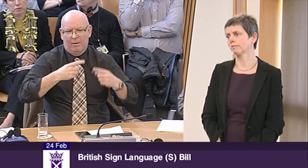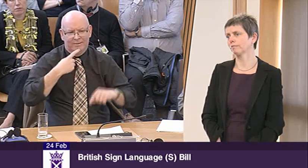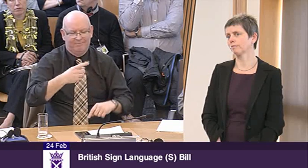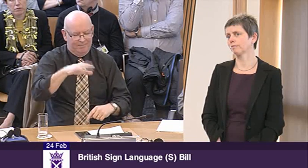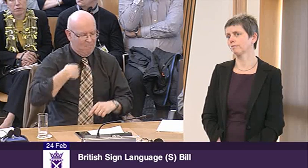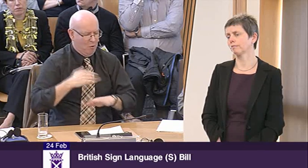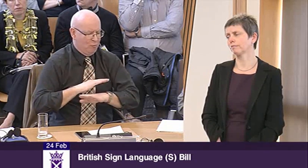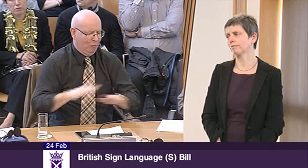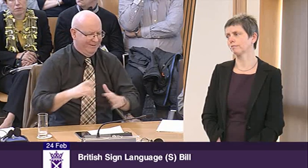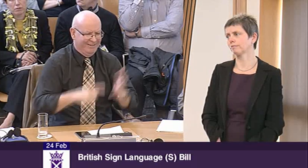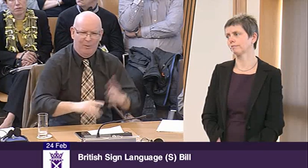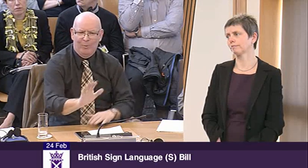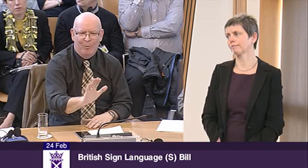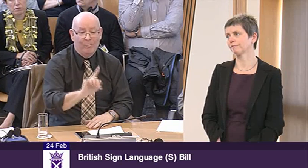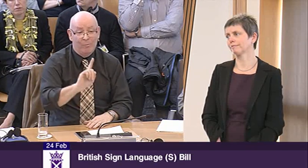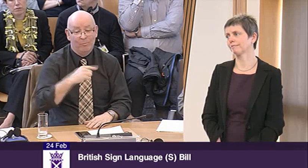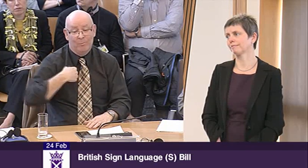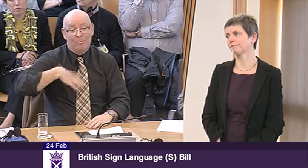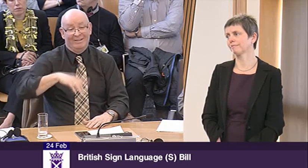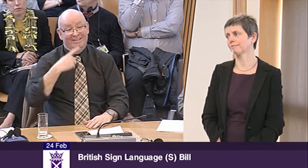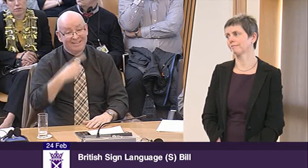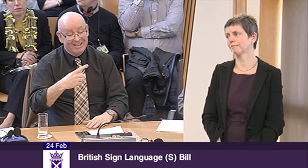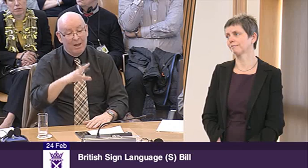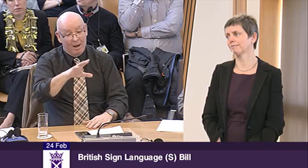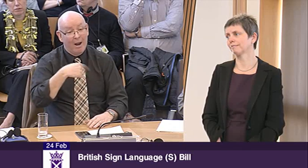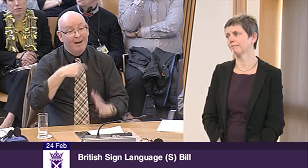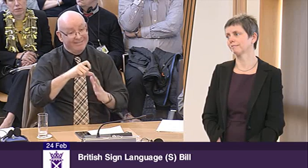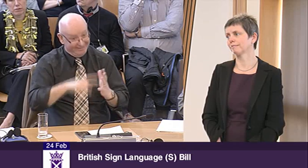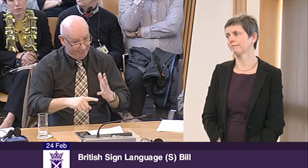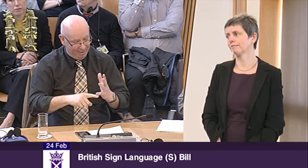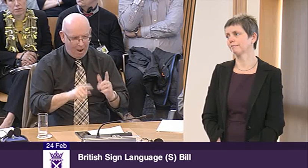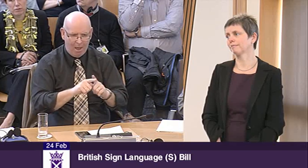We are not going to say that we are not disabled; we understand that we cannot hear and that